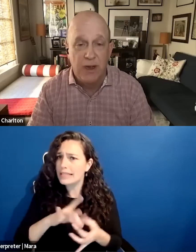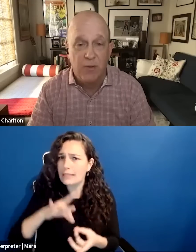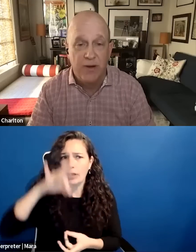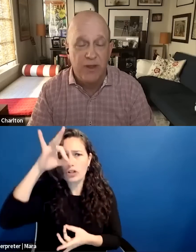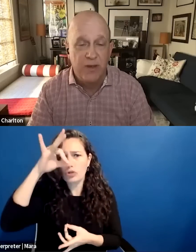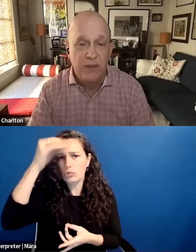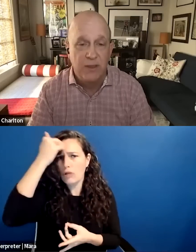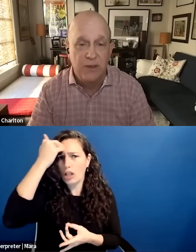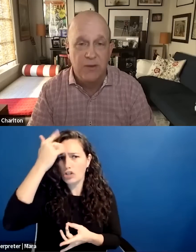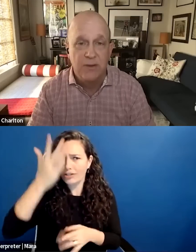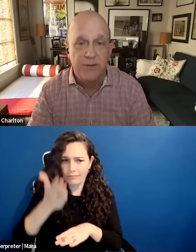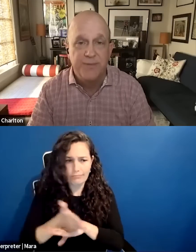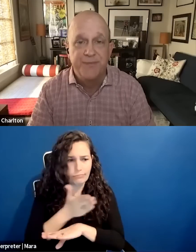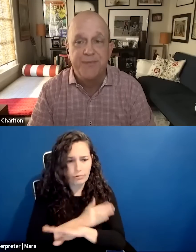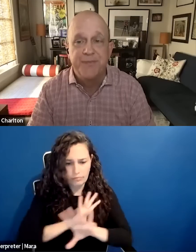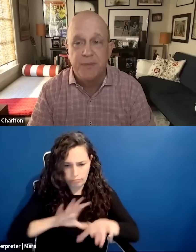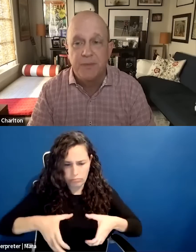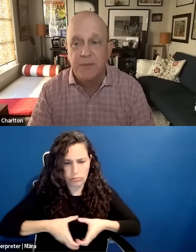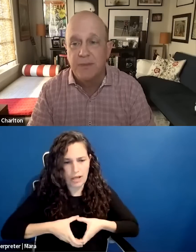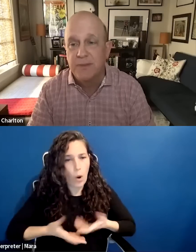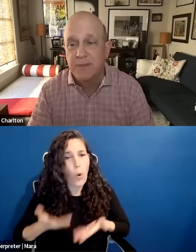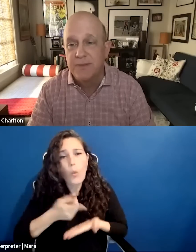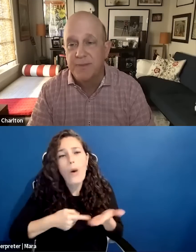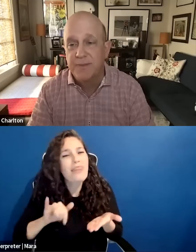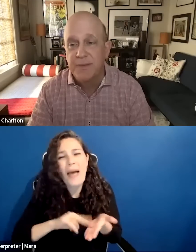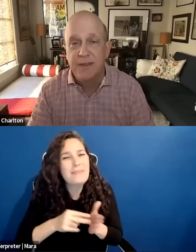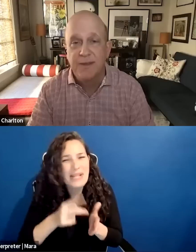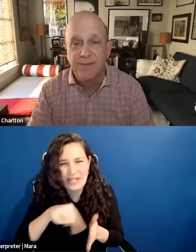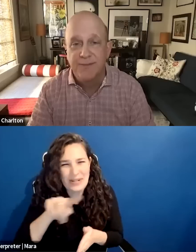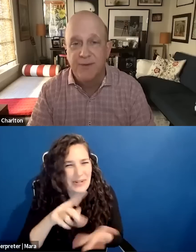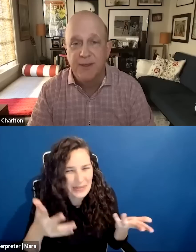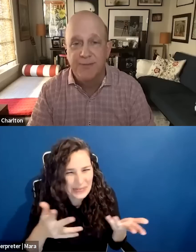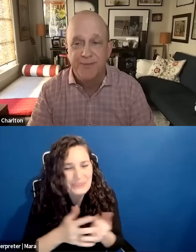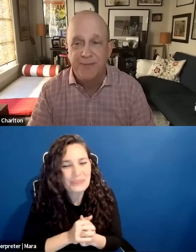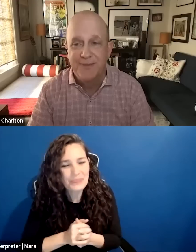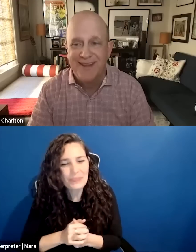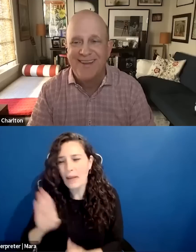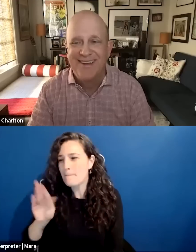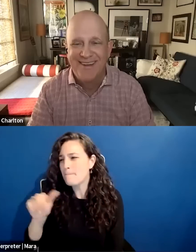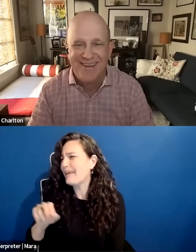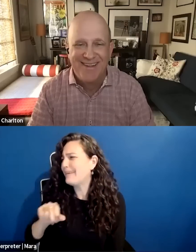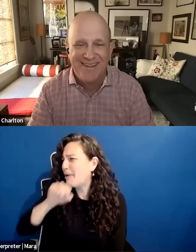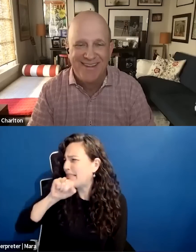whatever that means to you, so. Hmm, I love that. Beautiful.